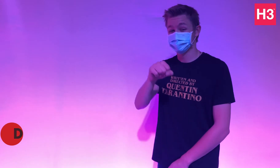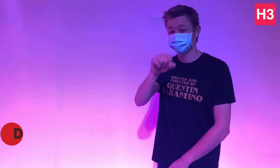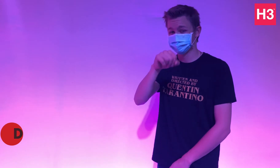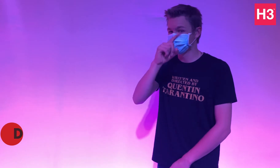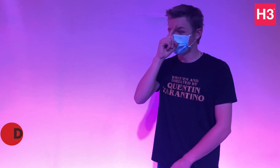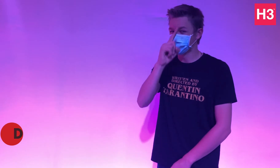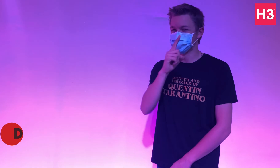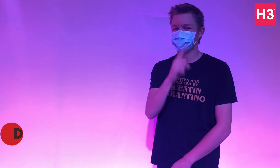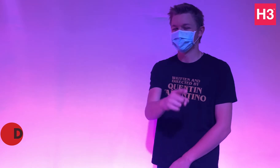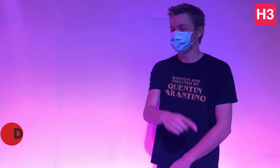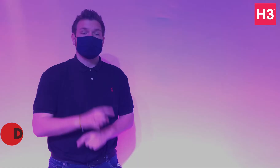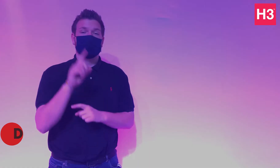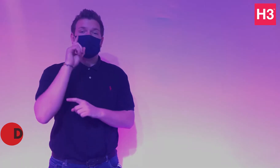Oh yes, for sure!